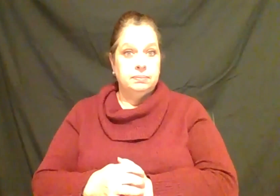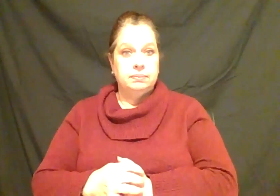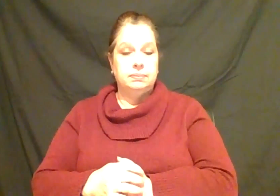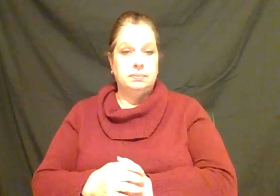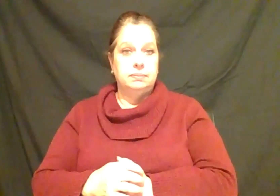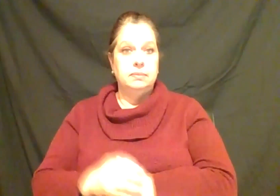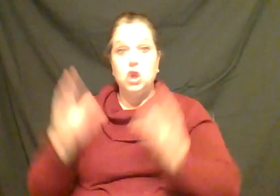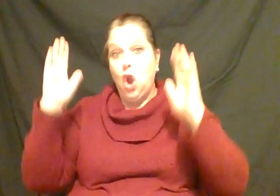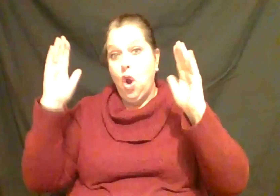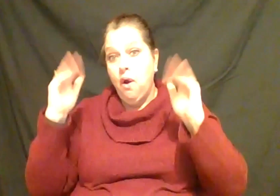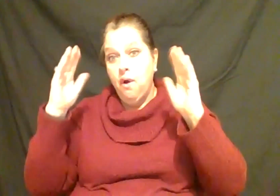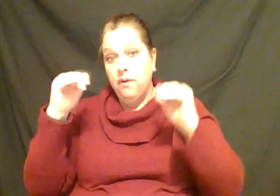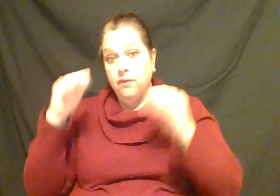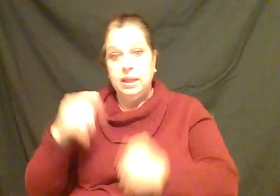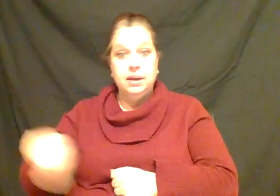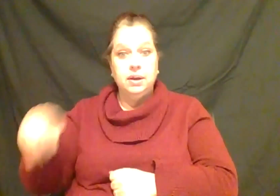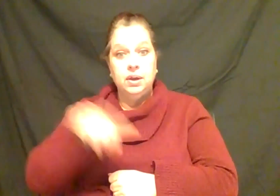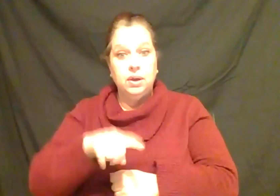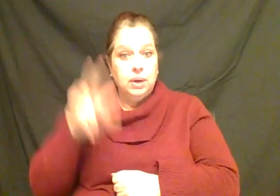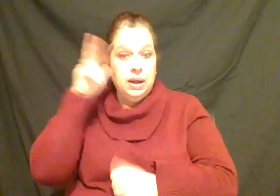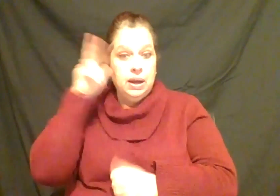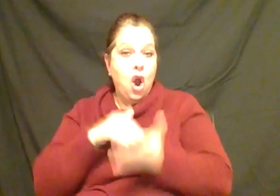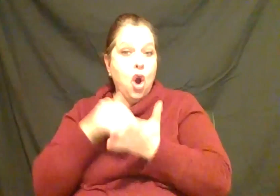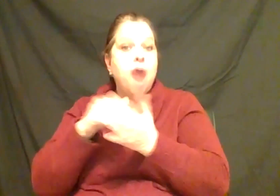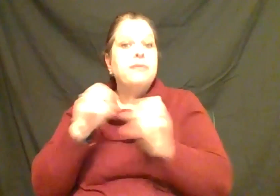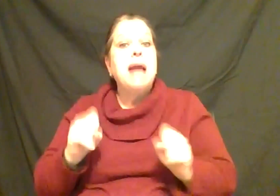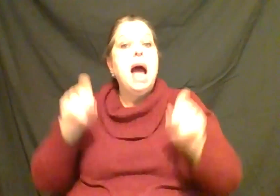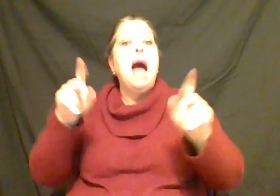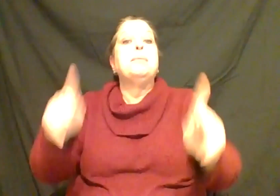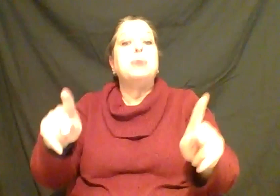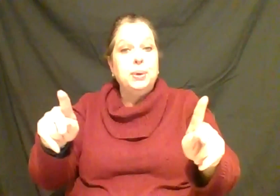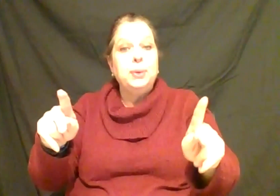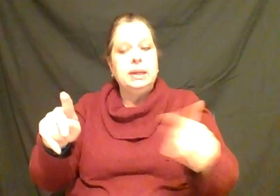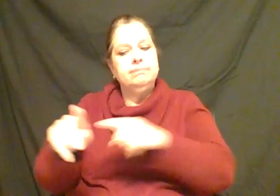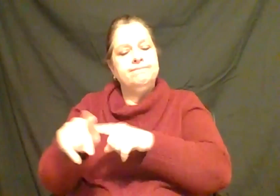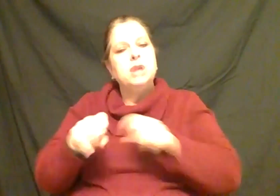audience is hearing how often we're using the word opportunities because that is what we're trying to